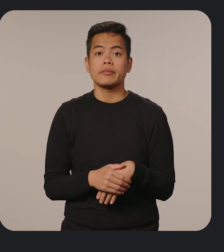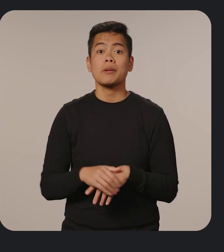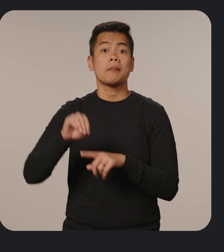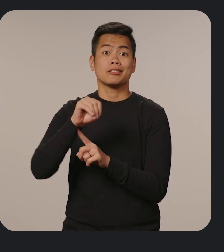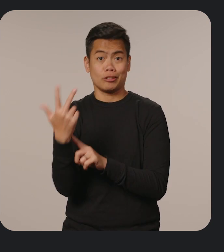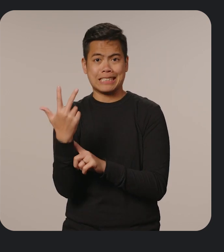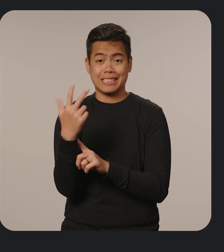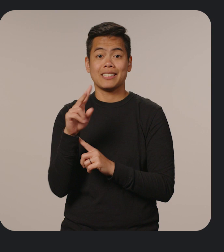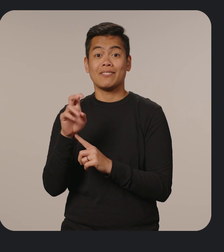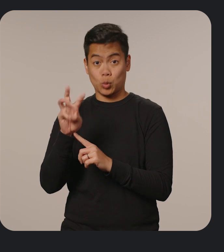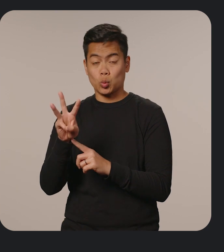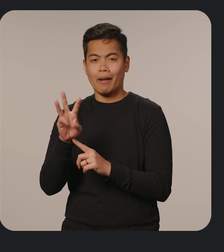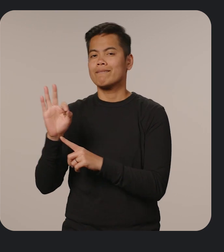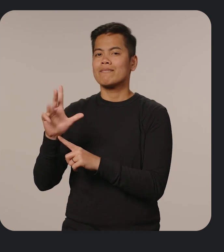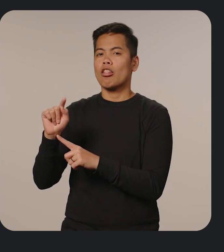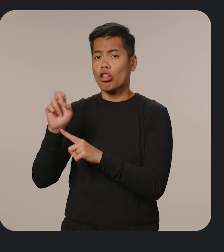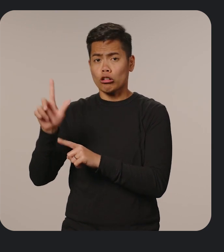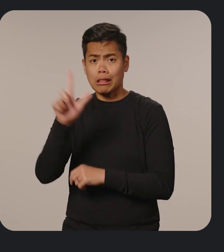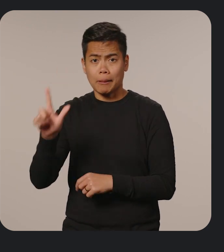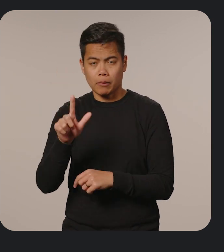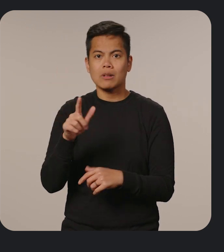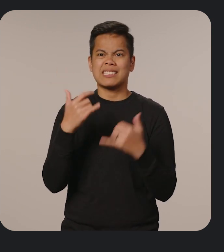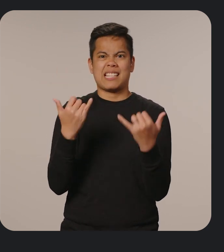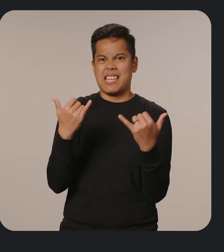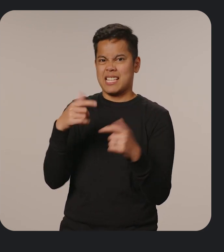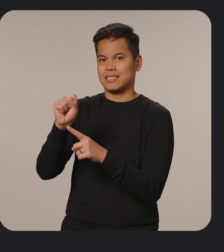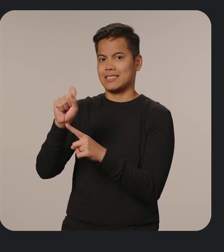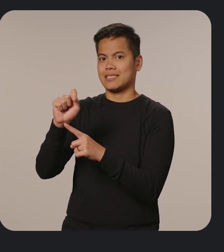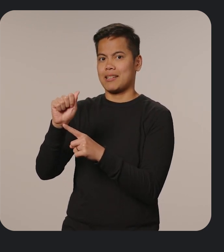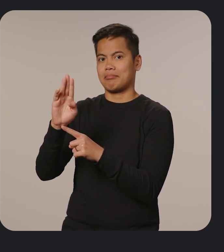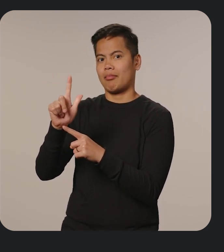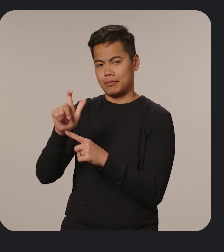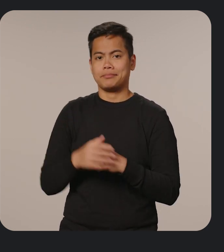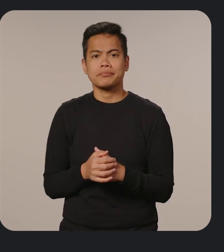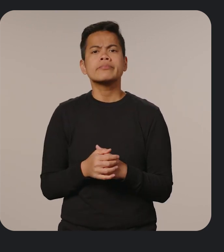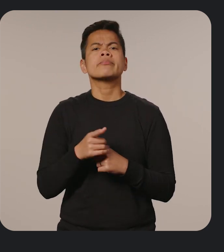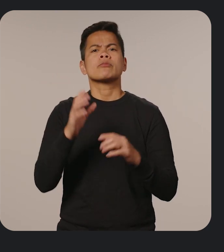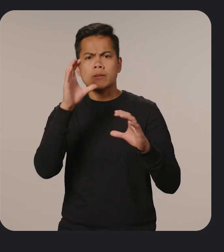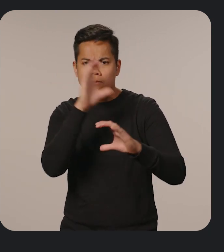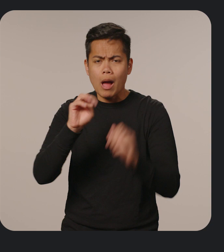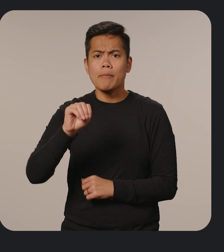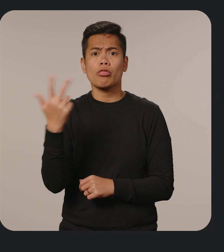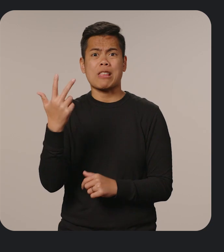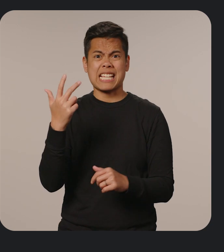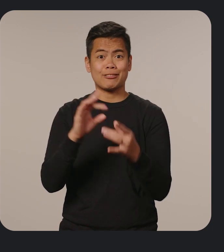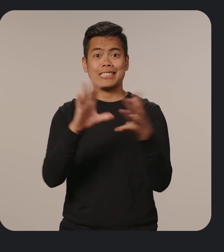Material 3 Views and Flutter libraries are also now stable. You can explore the M3 releases for Views in Flutter